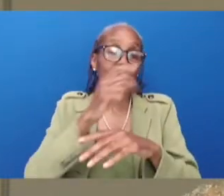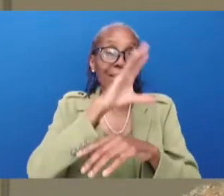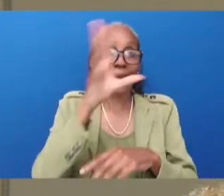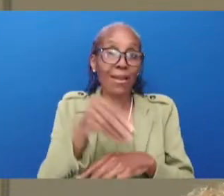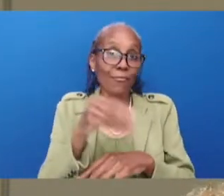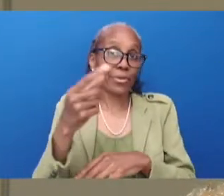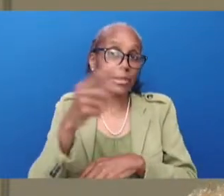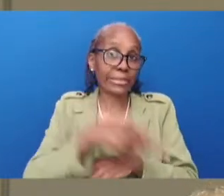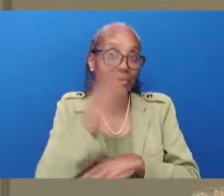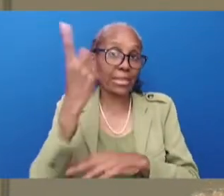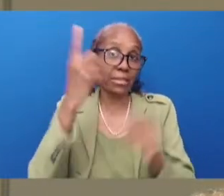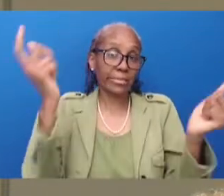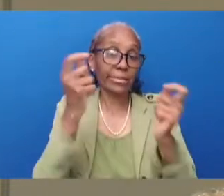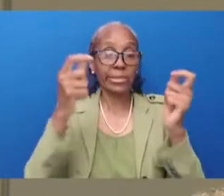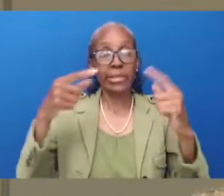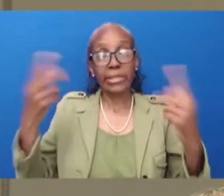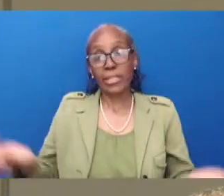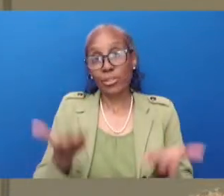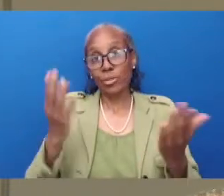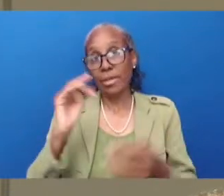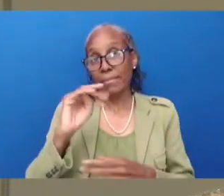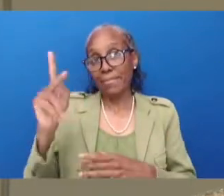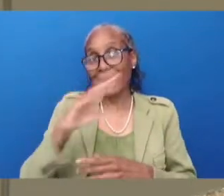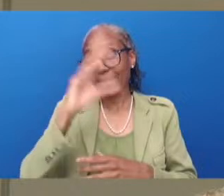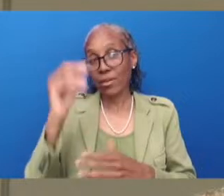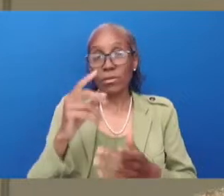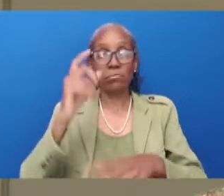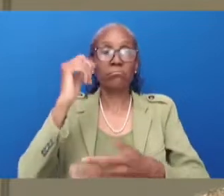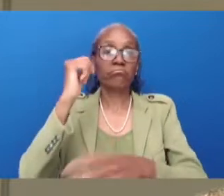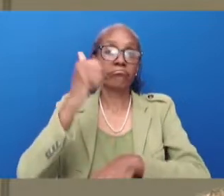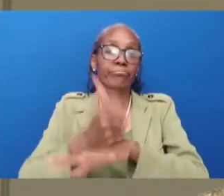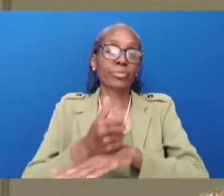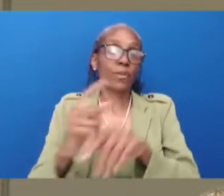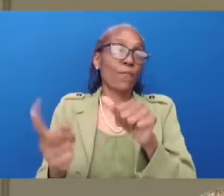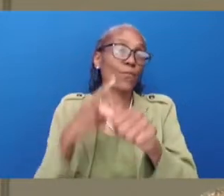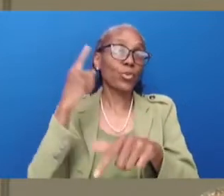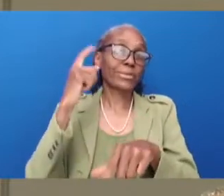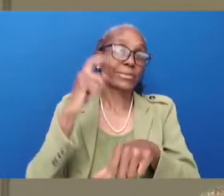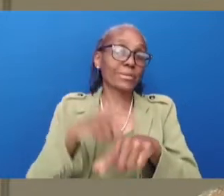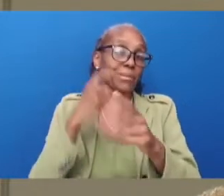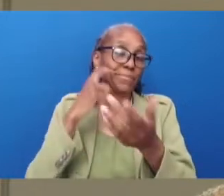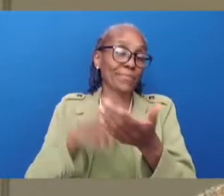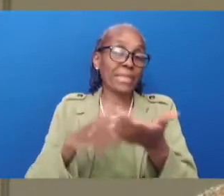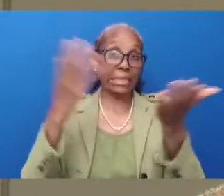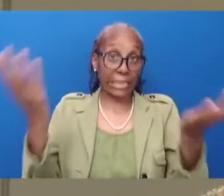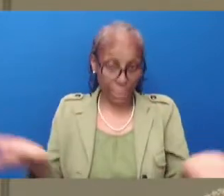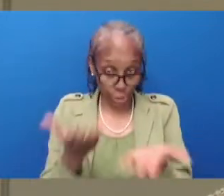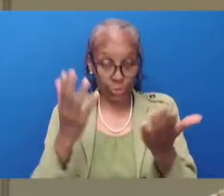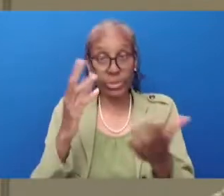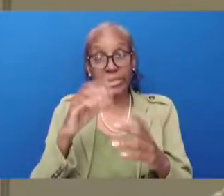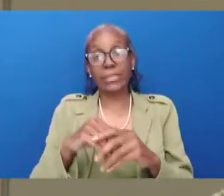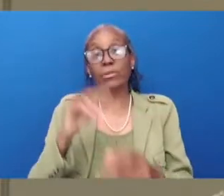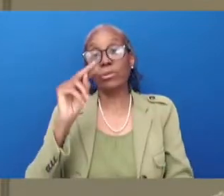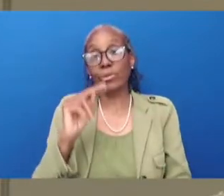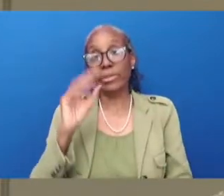AND WHEREAS, THE ESTABLISHMENT OF AFRICA DAY CELEBRATIONS IN